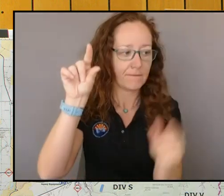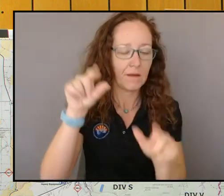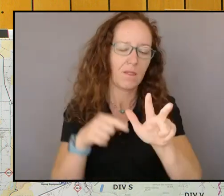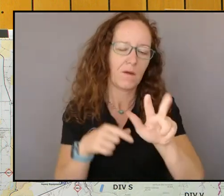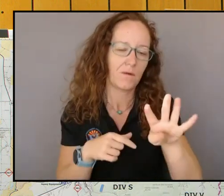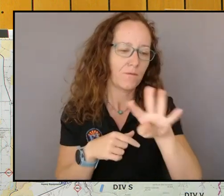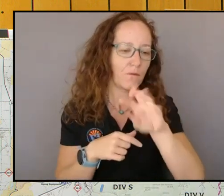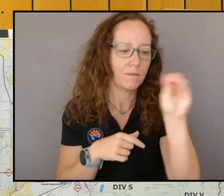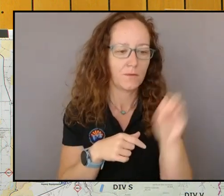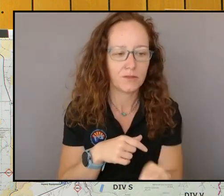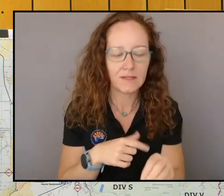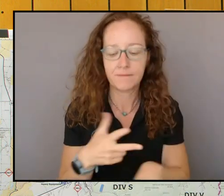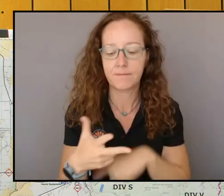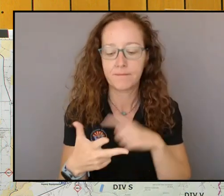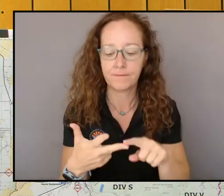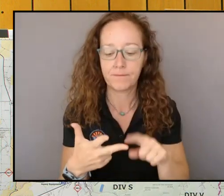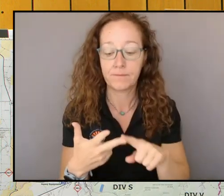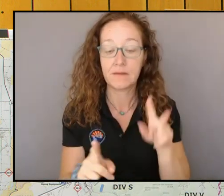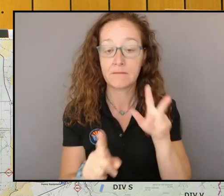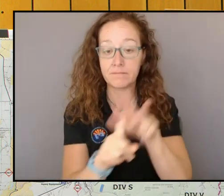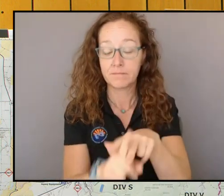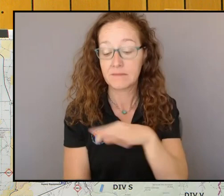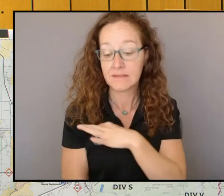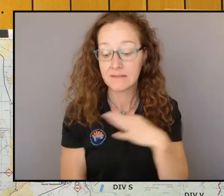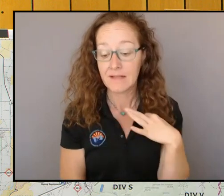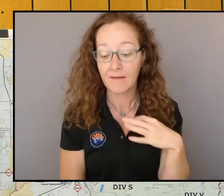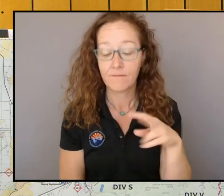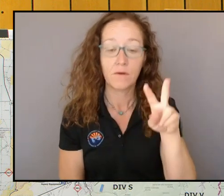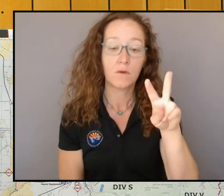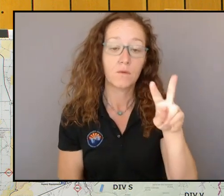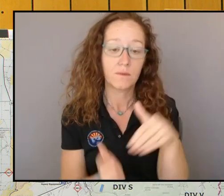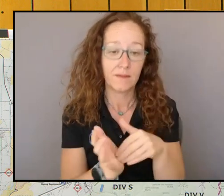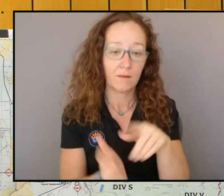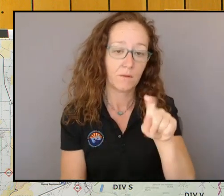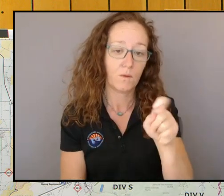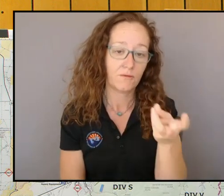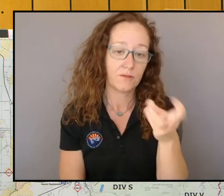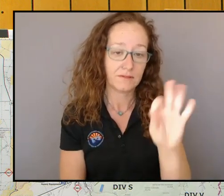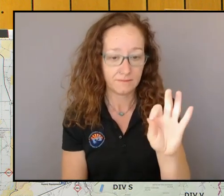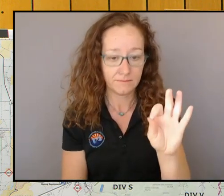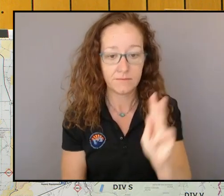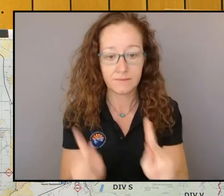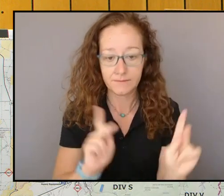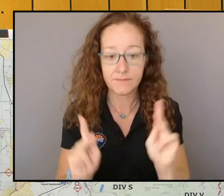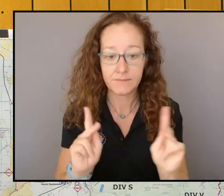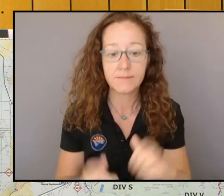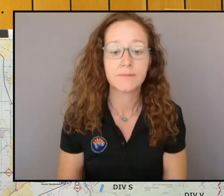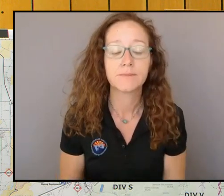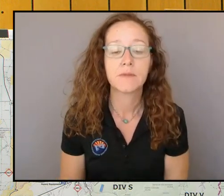incident. So before I go to the map we recognize that the next